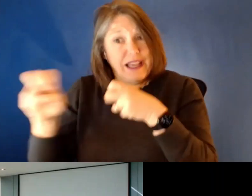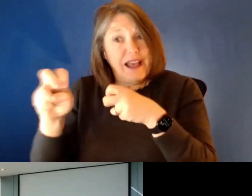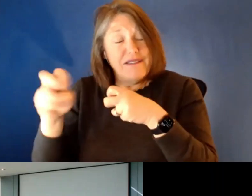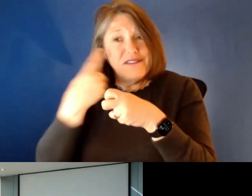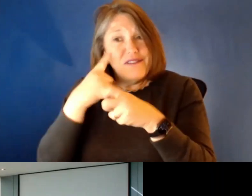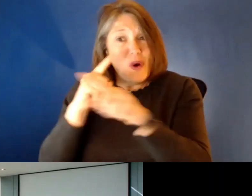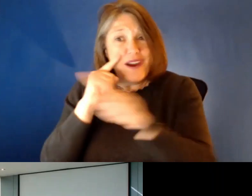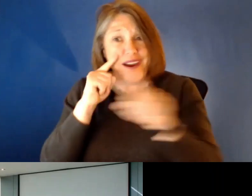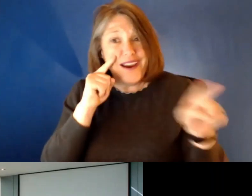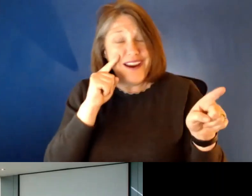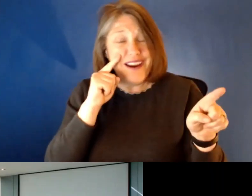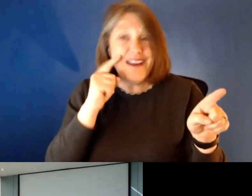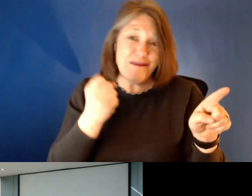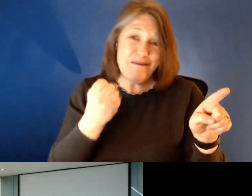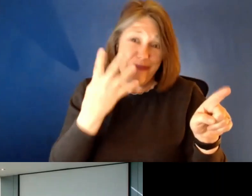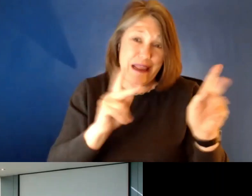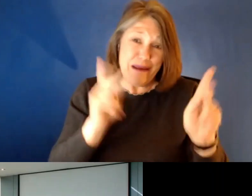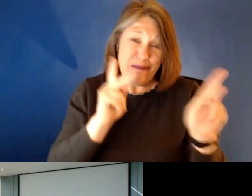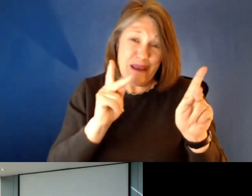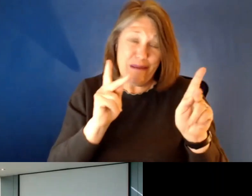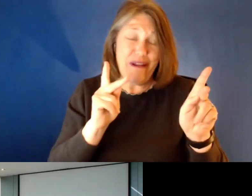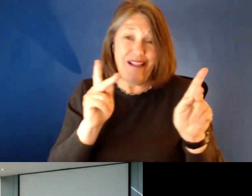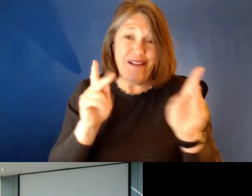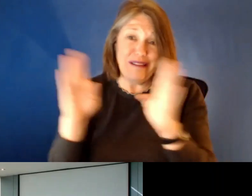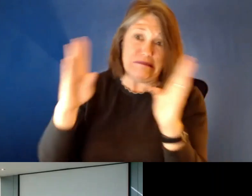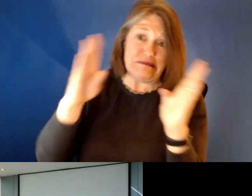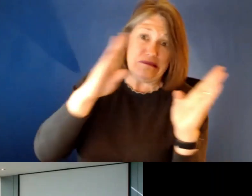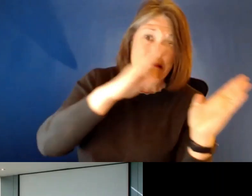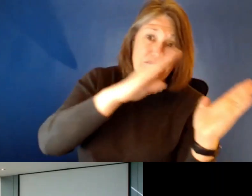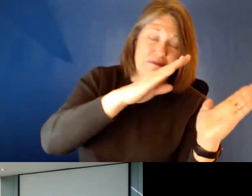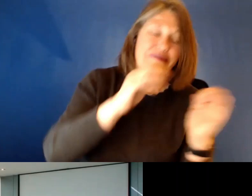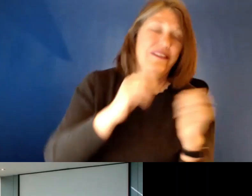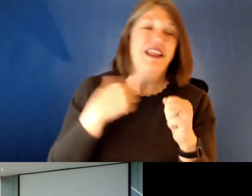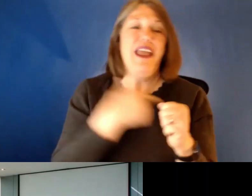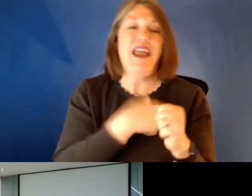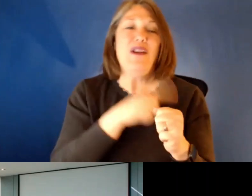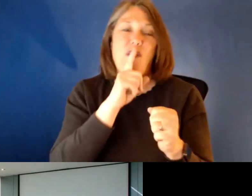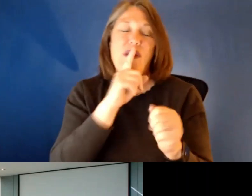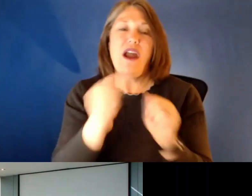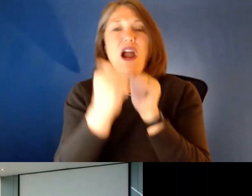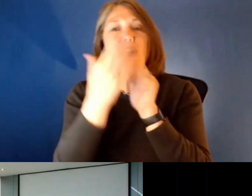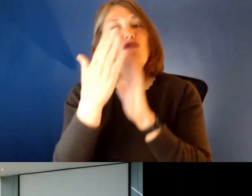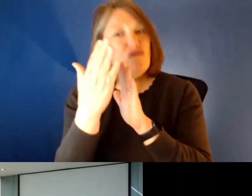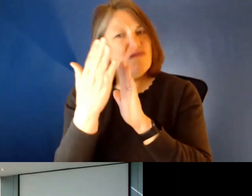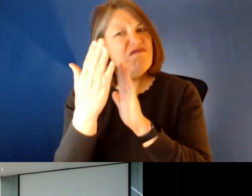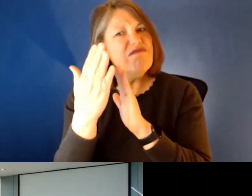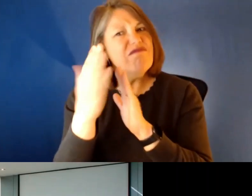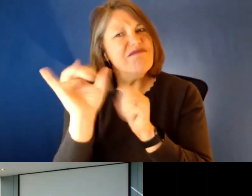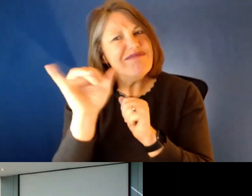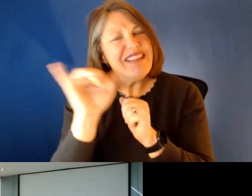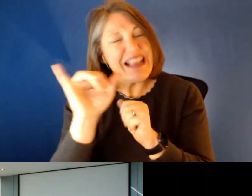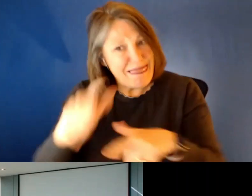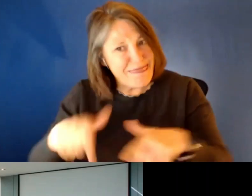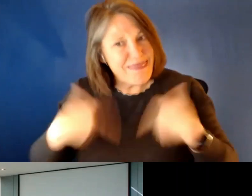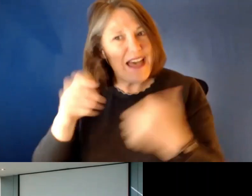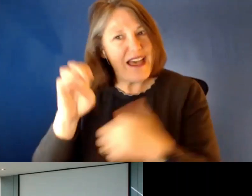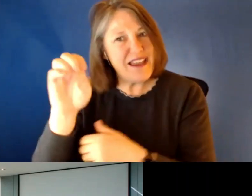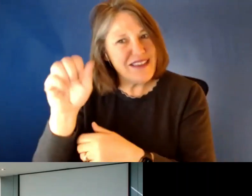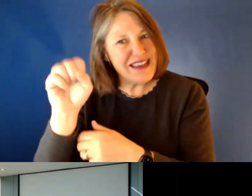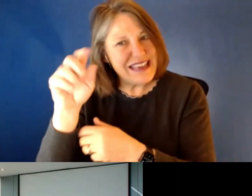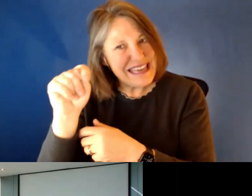06:15:39 And we are treating it as if it was a live East Coast time in the United States,